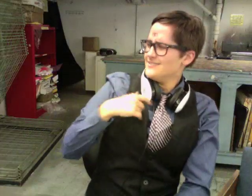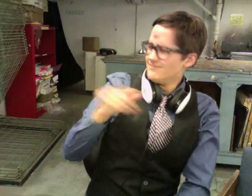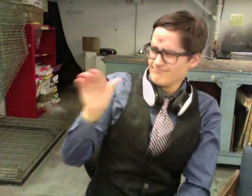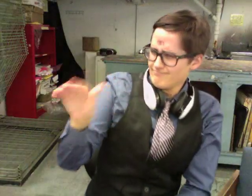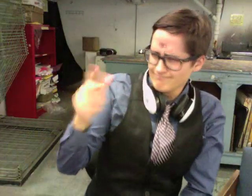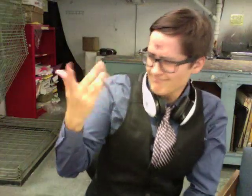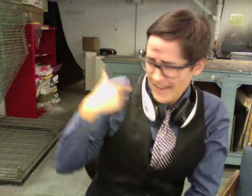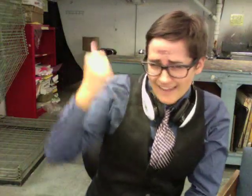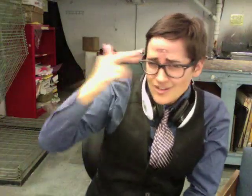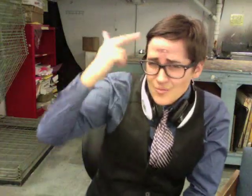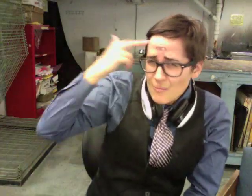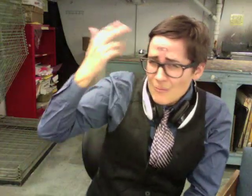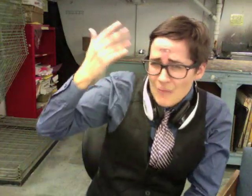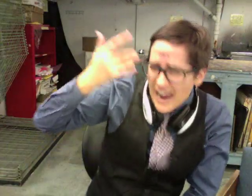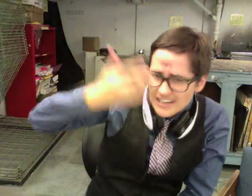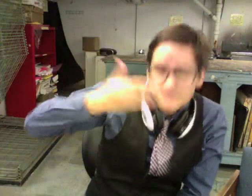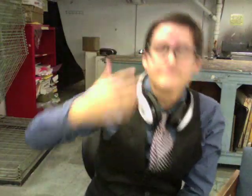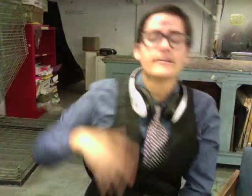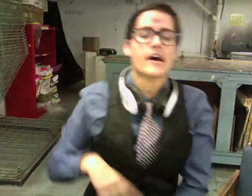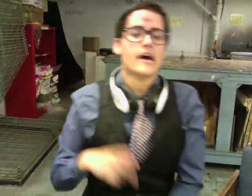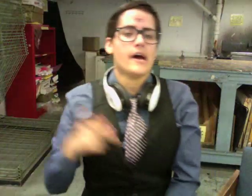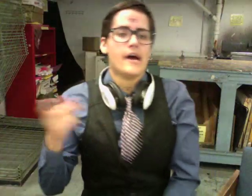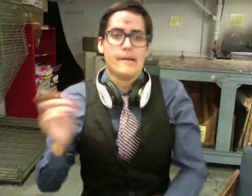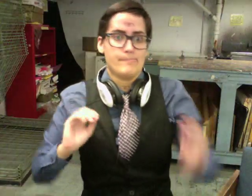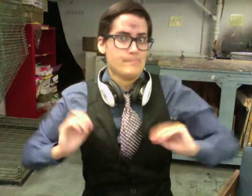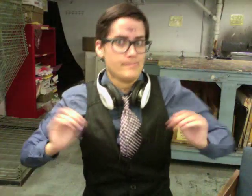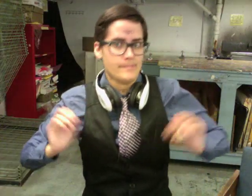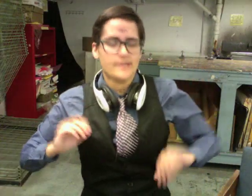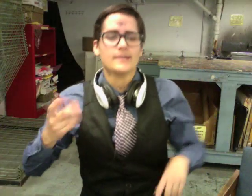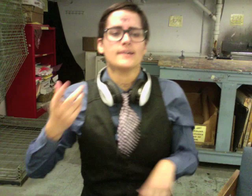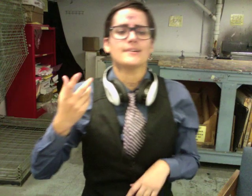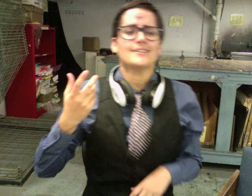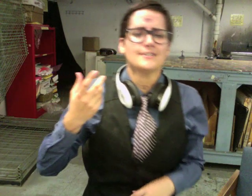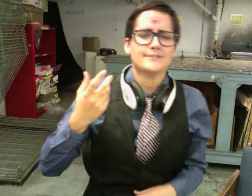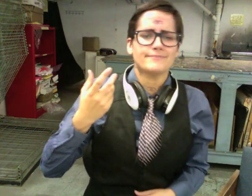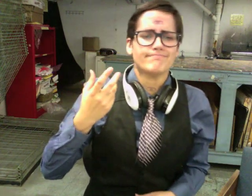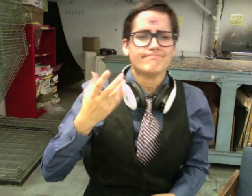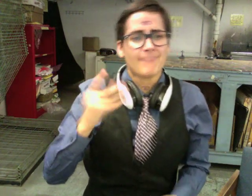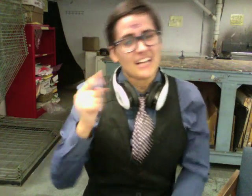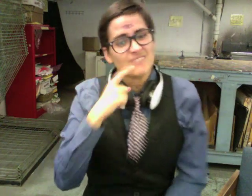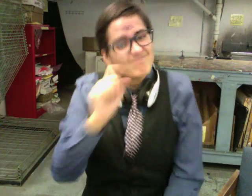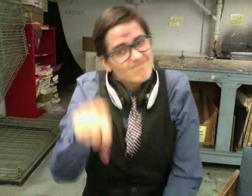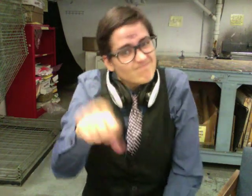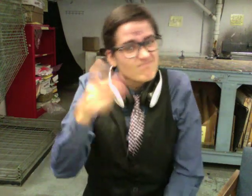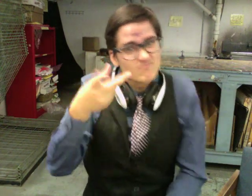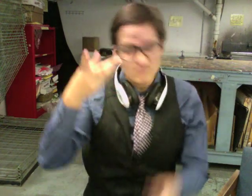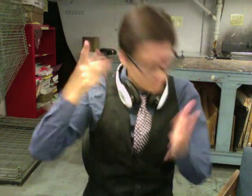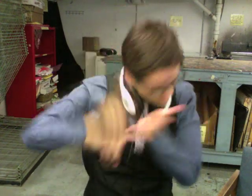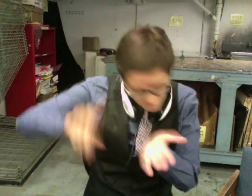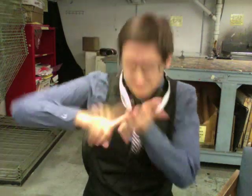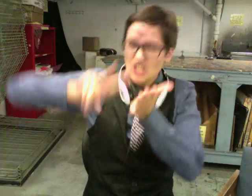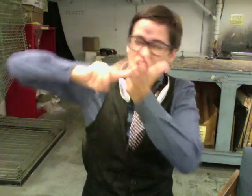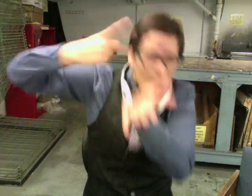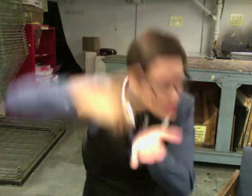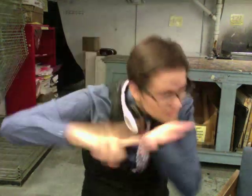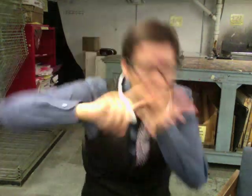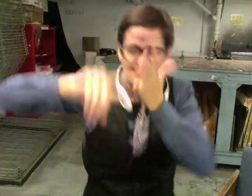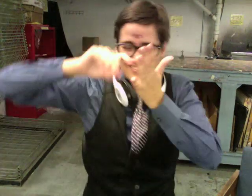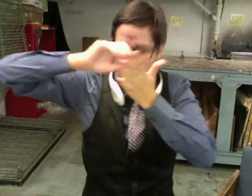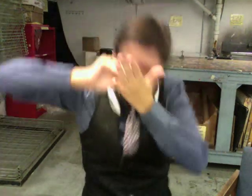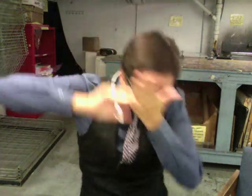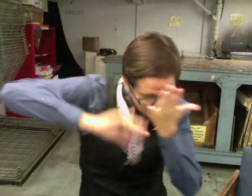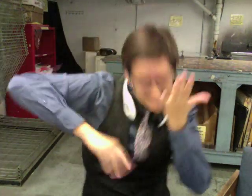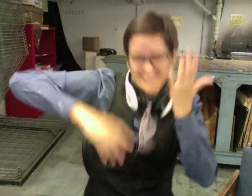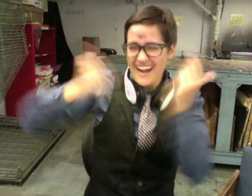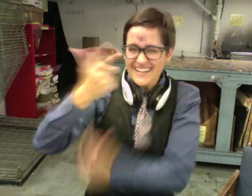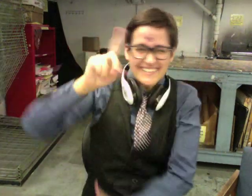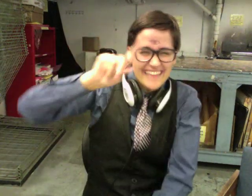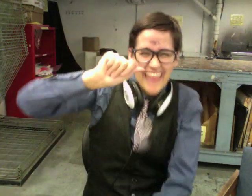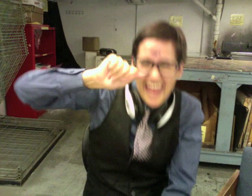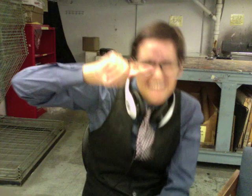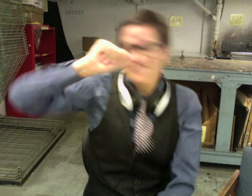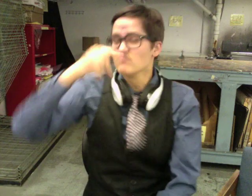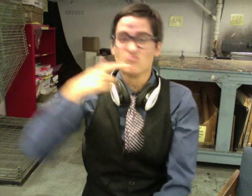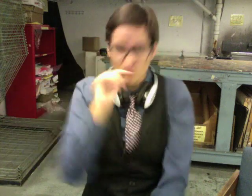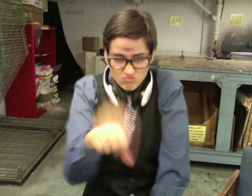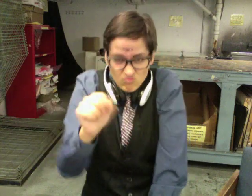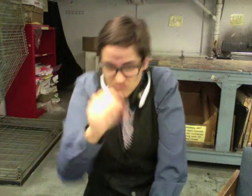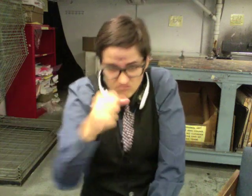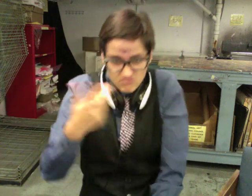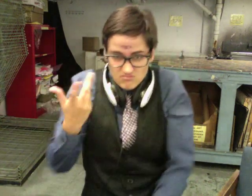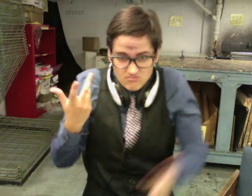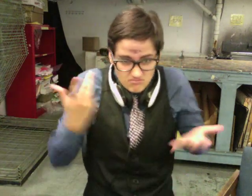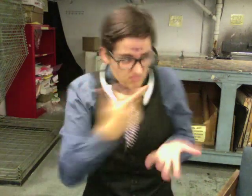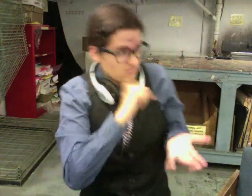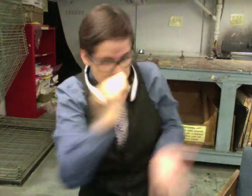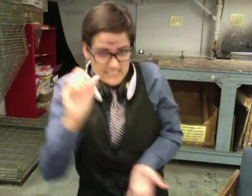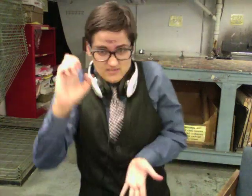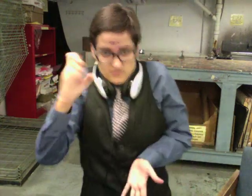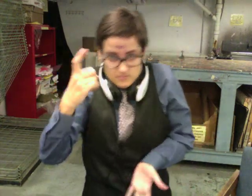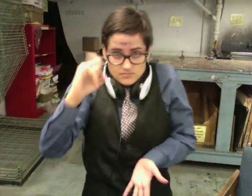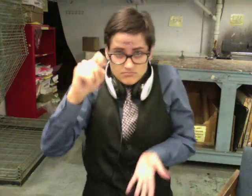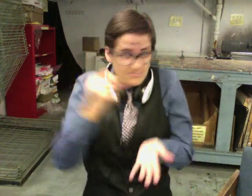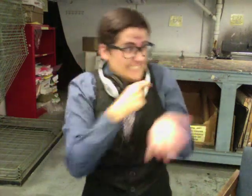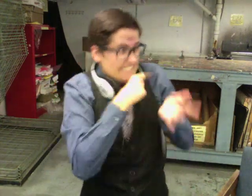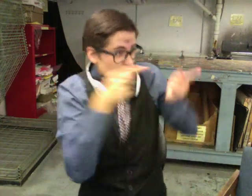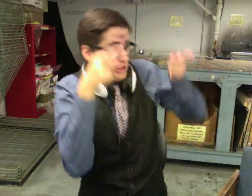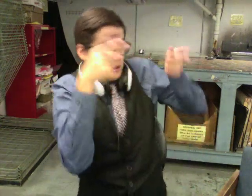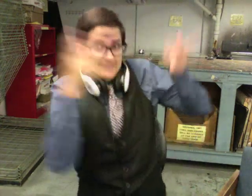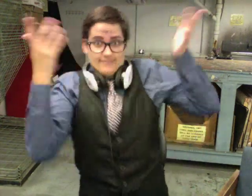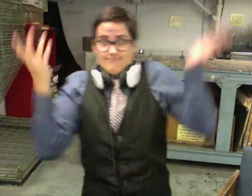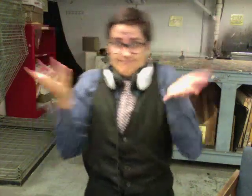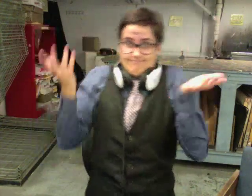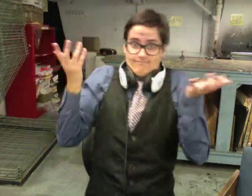than not." But, he says, they have done experiments and the house is definitely not there. At